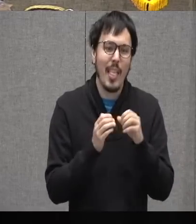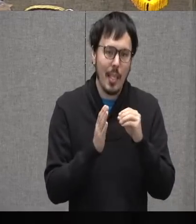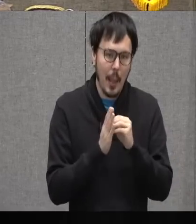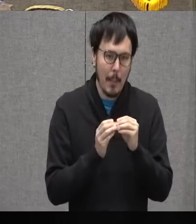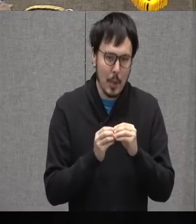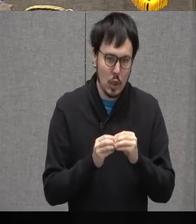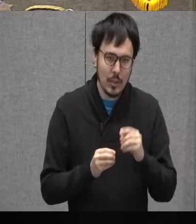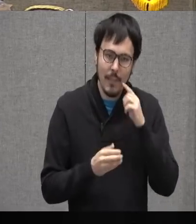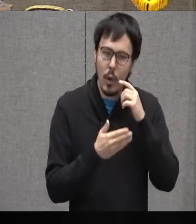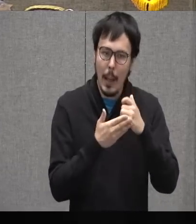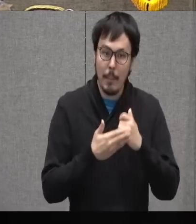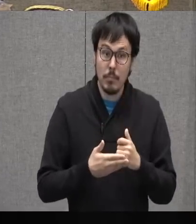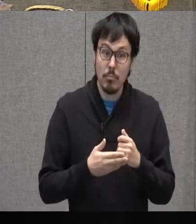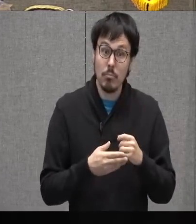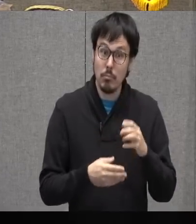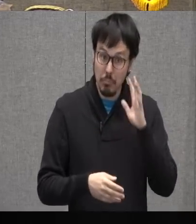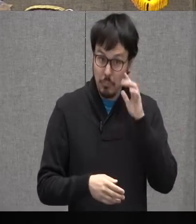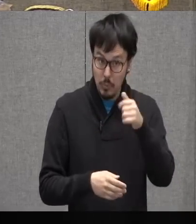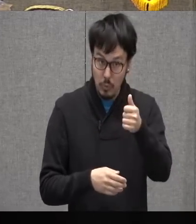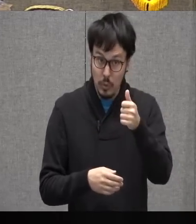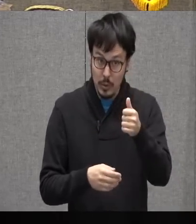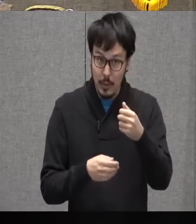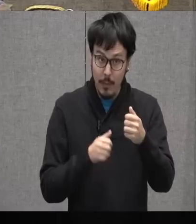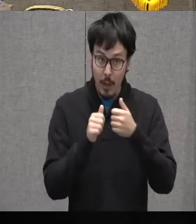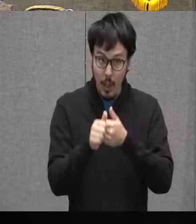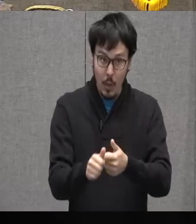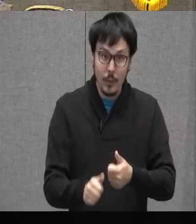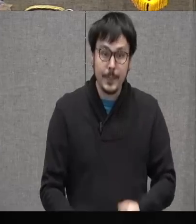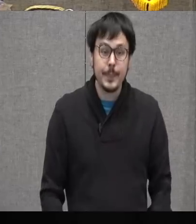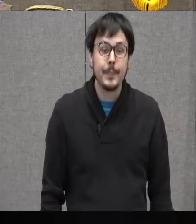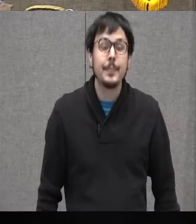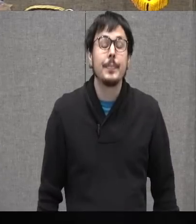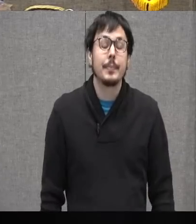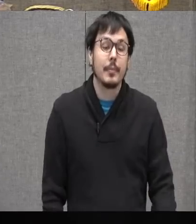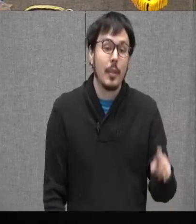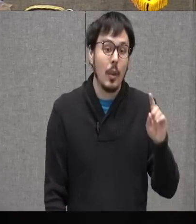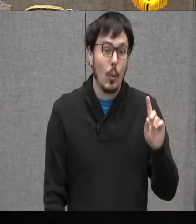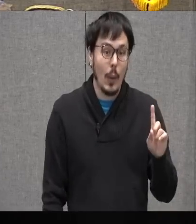One, two, three, four, five, six,